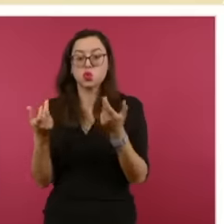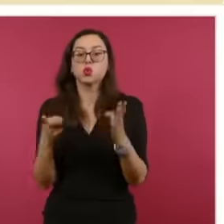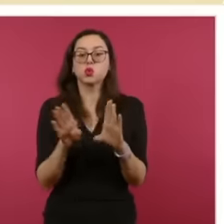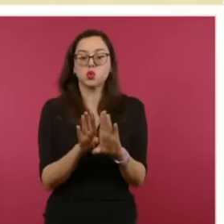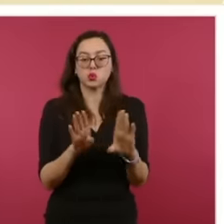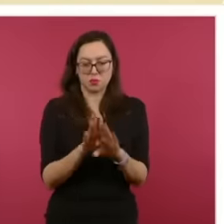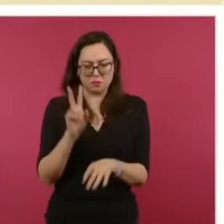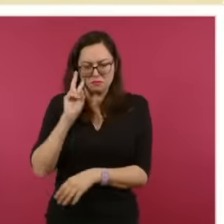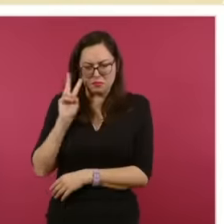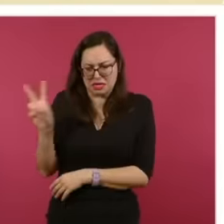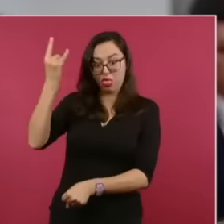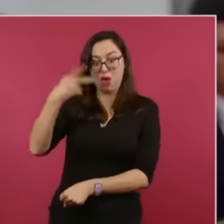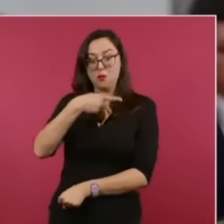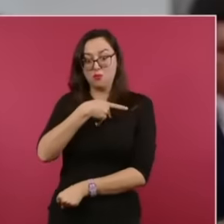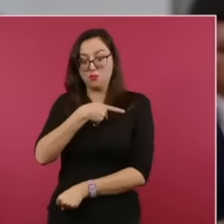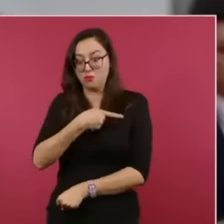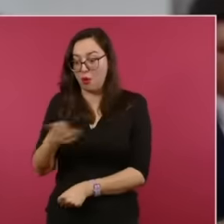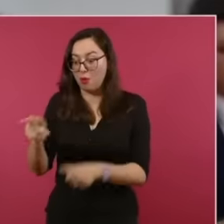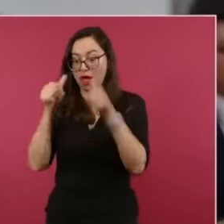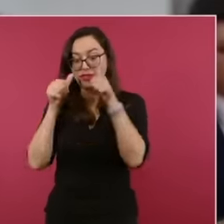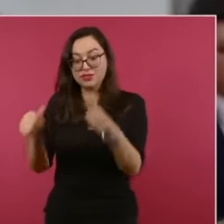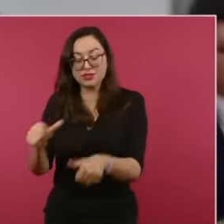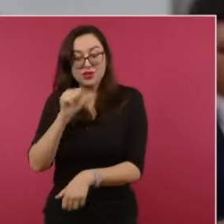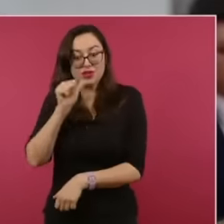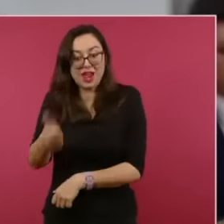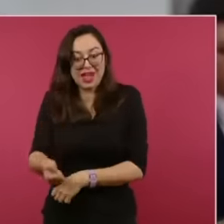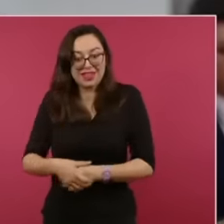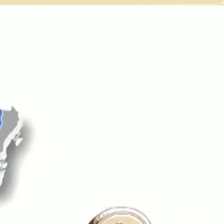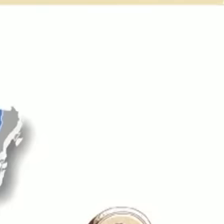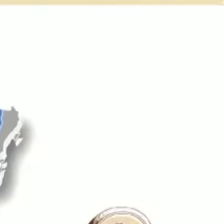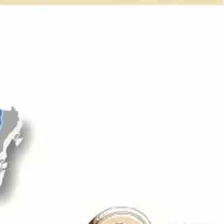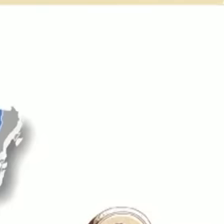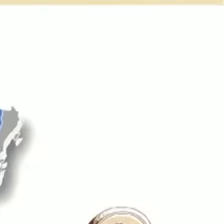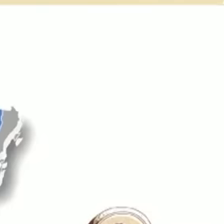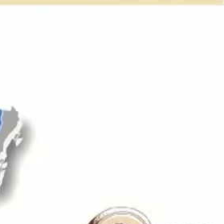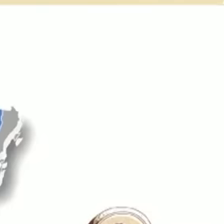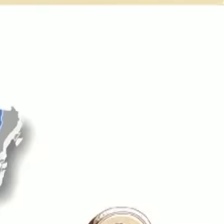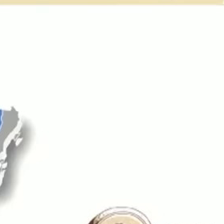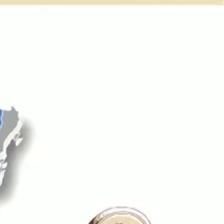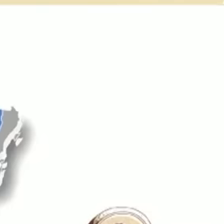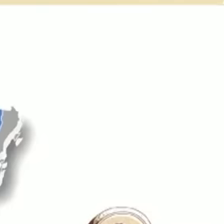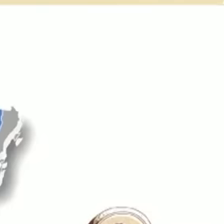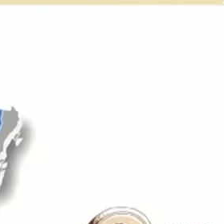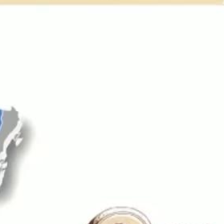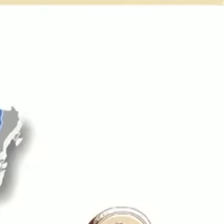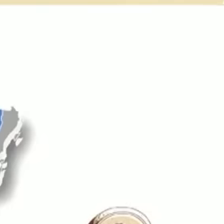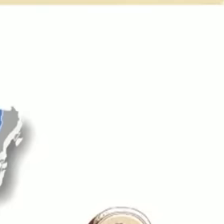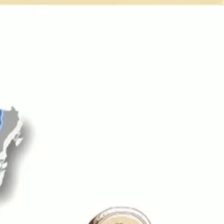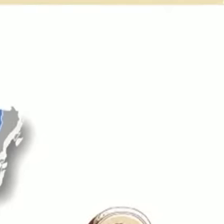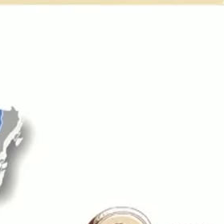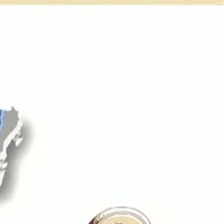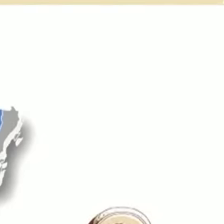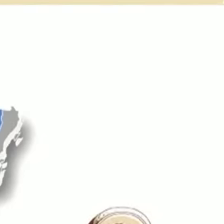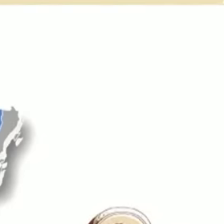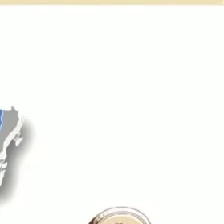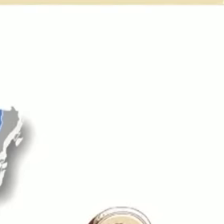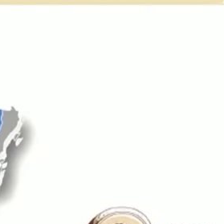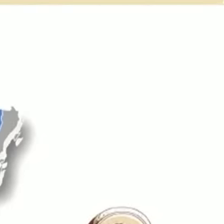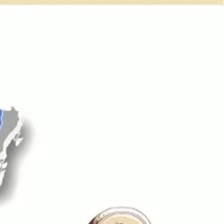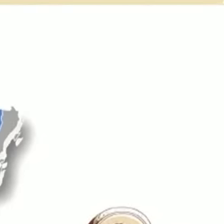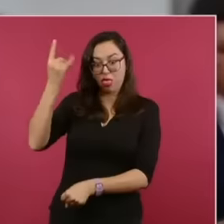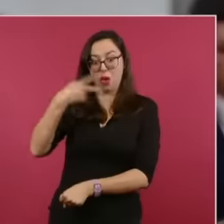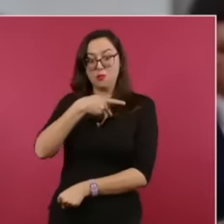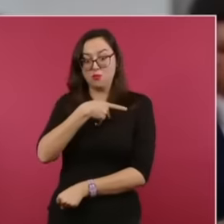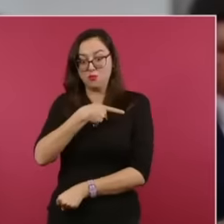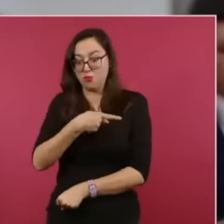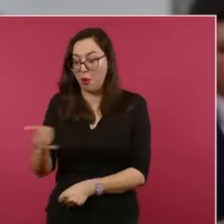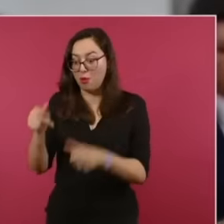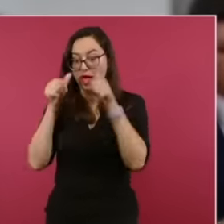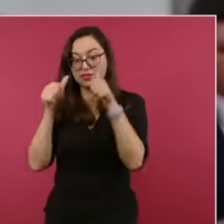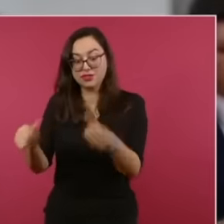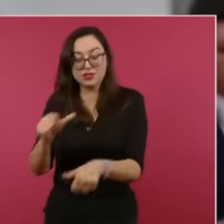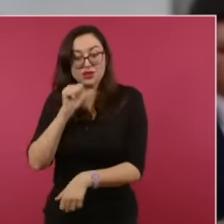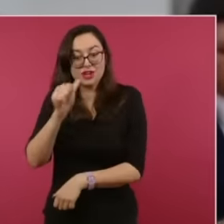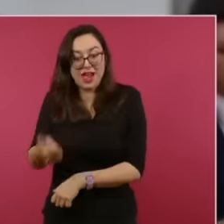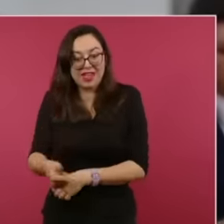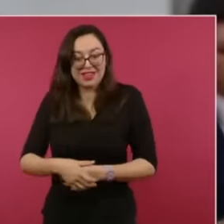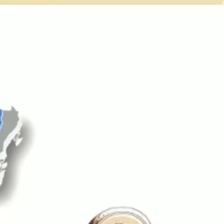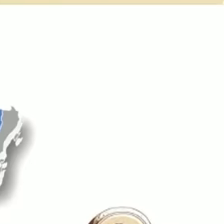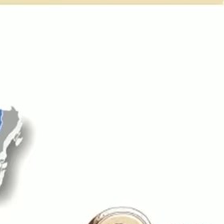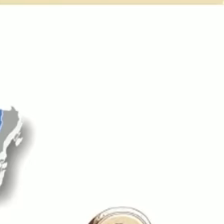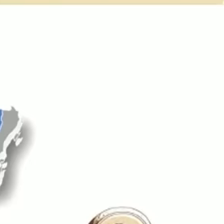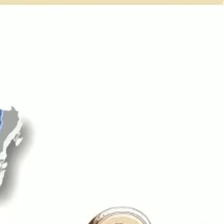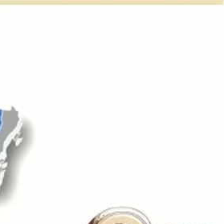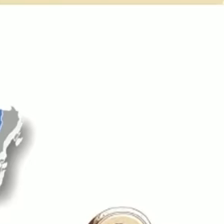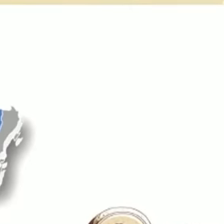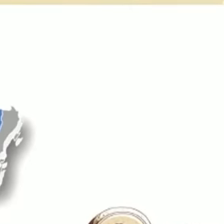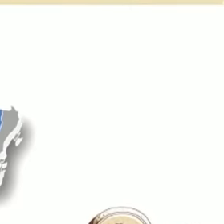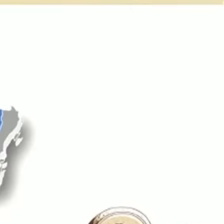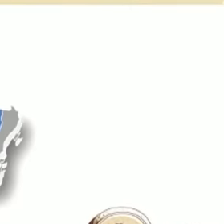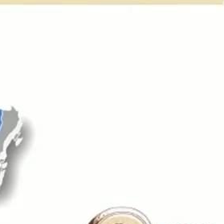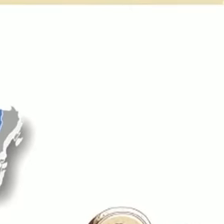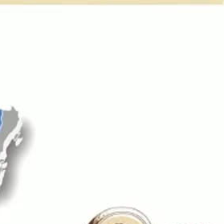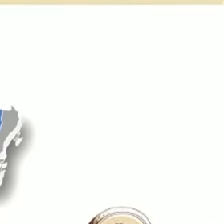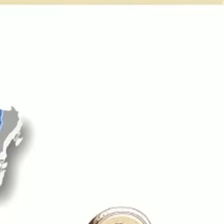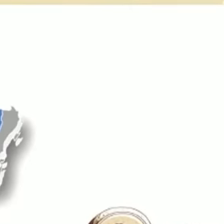and we do not have water problems 70 percent of Mexico's water is in the southeast 70 percent from